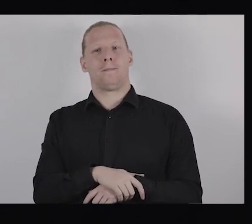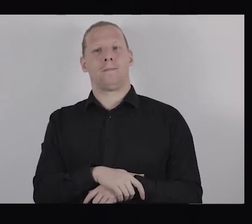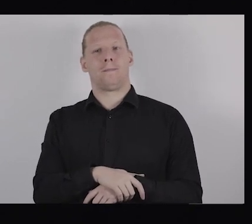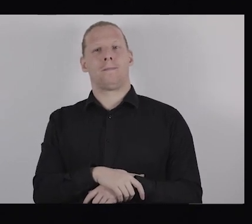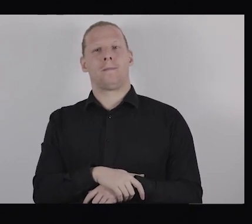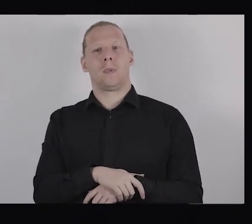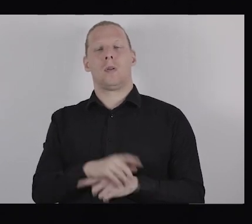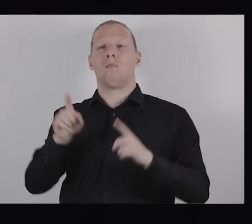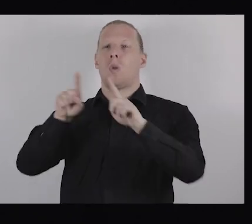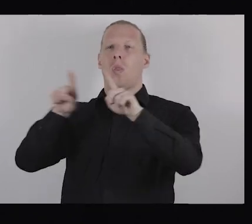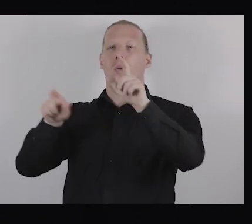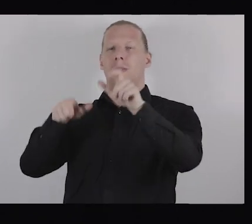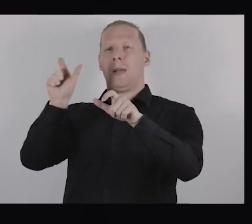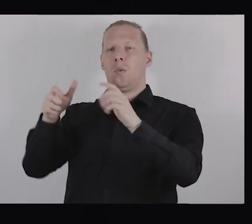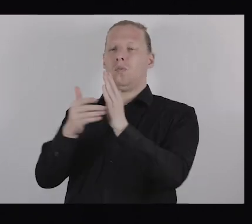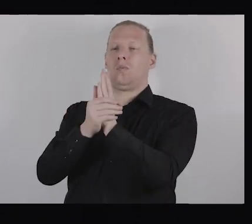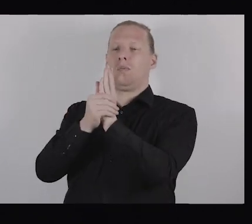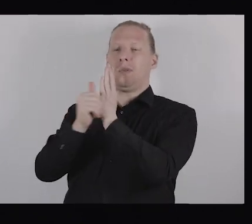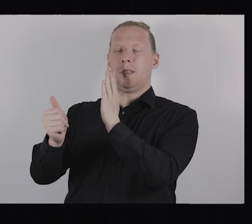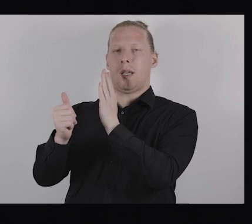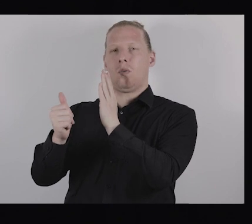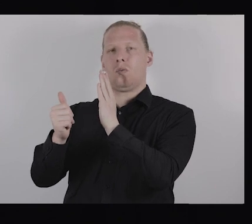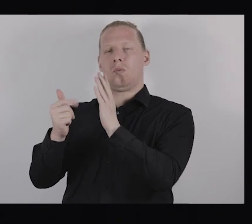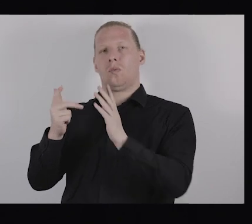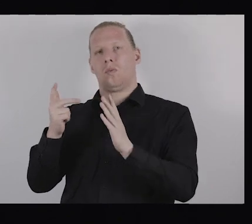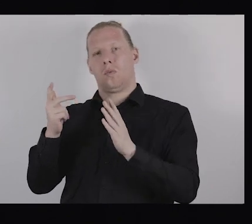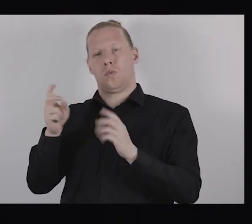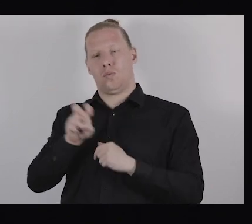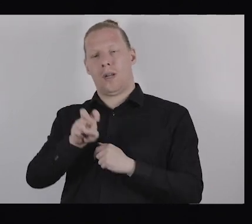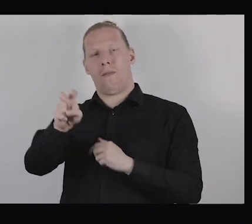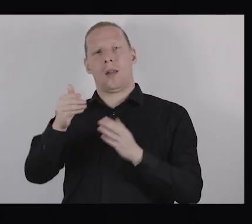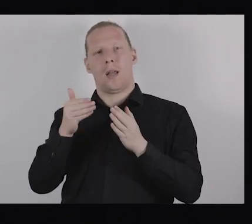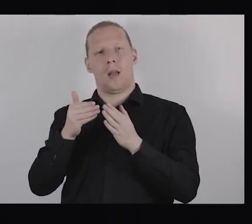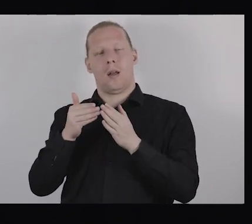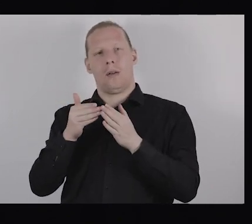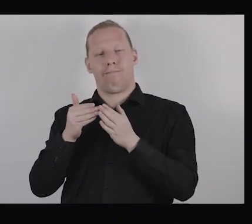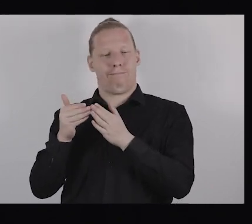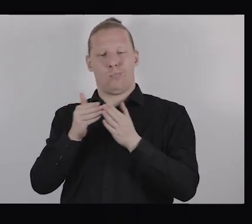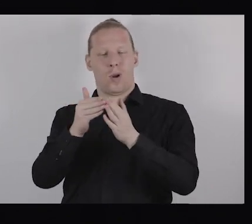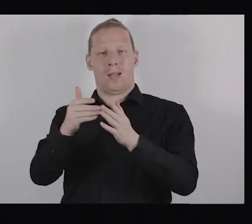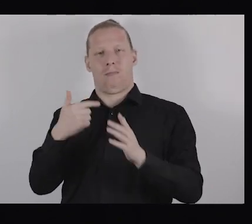To the seafarers, those who manage waka, those who man waka, all who do the work we do —